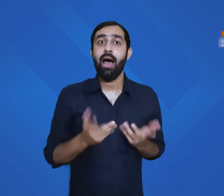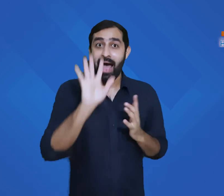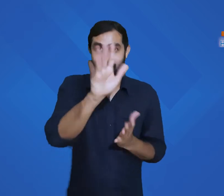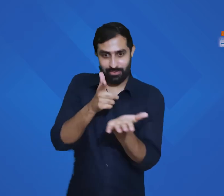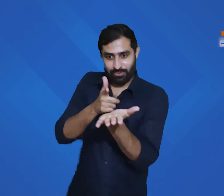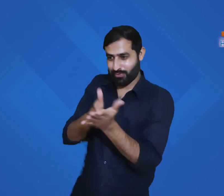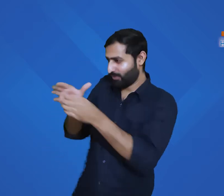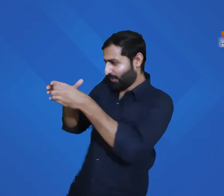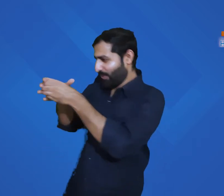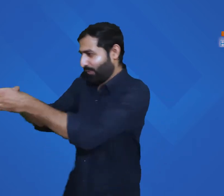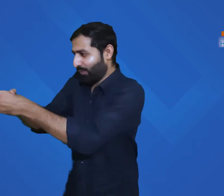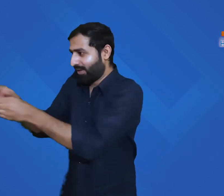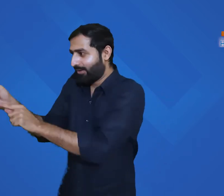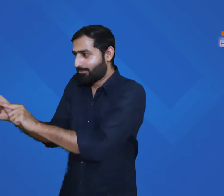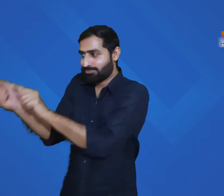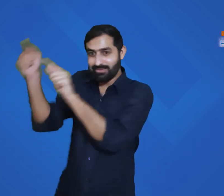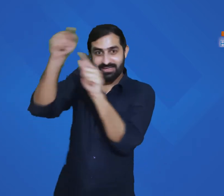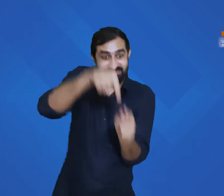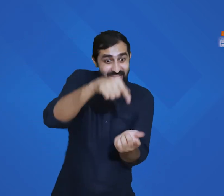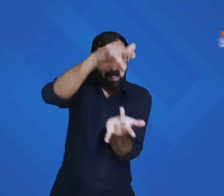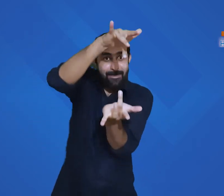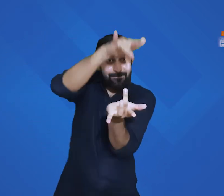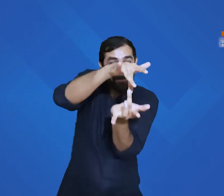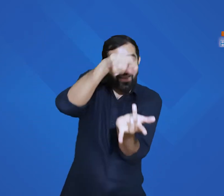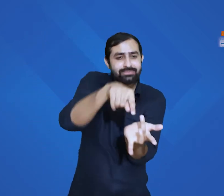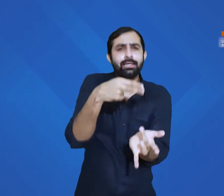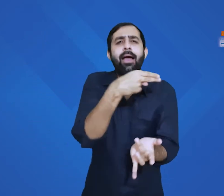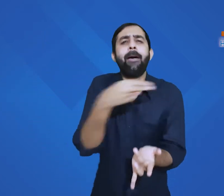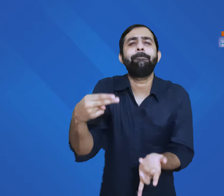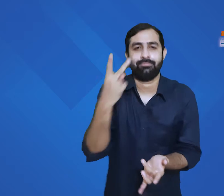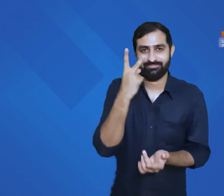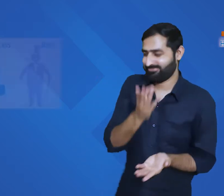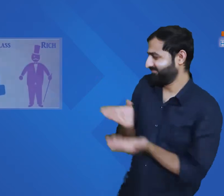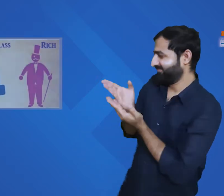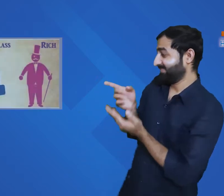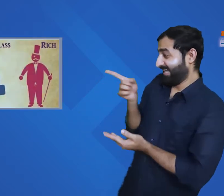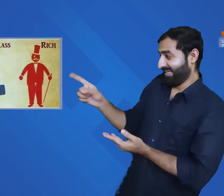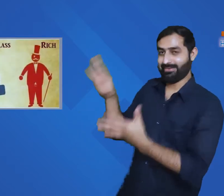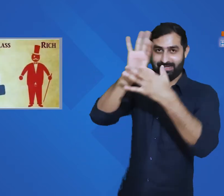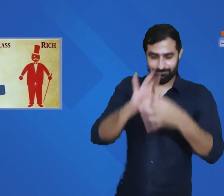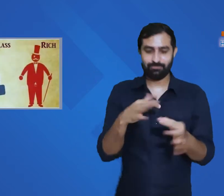Movement of people from rural to urban areas resulting in the growth of cities is called urbanization.